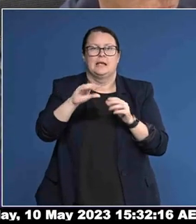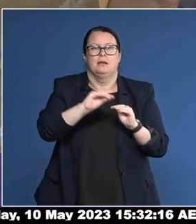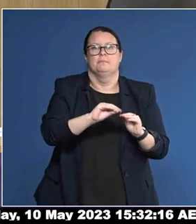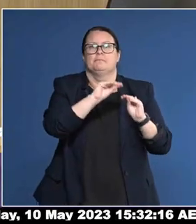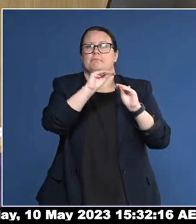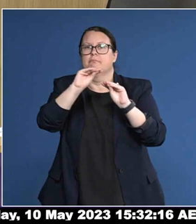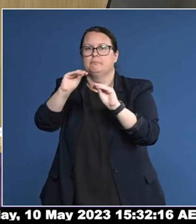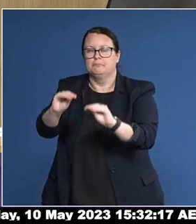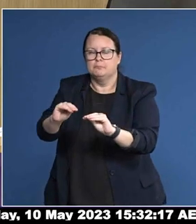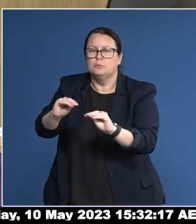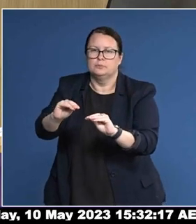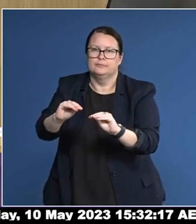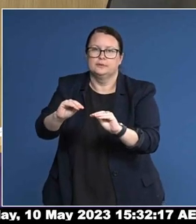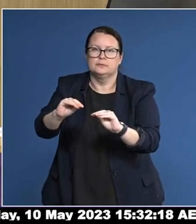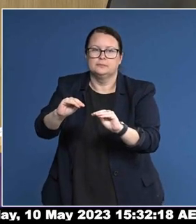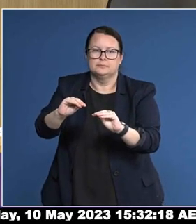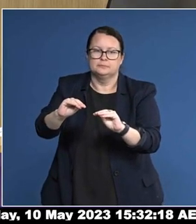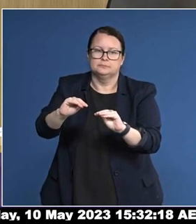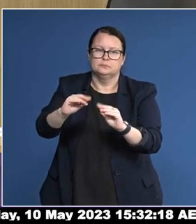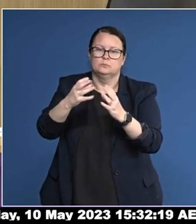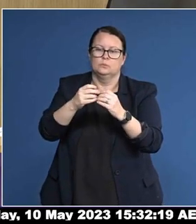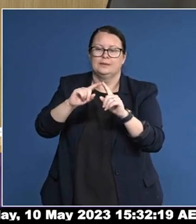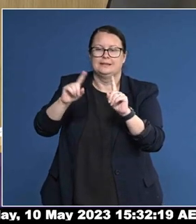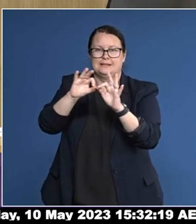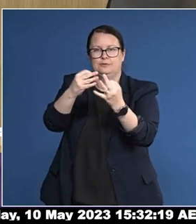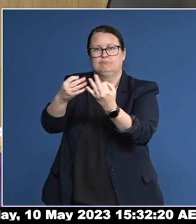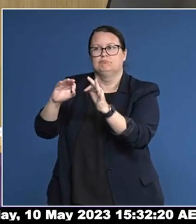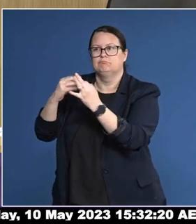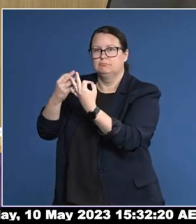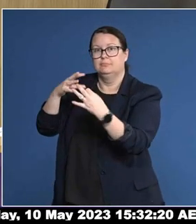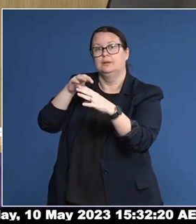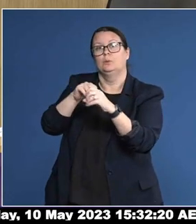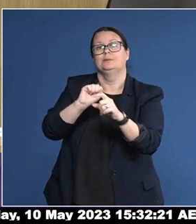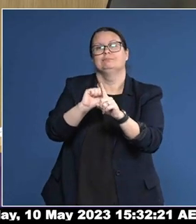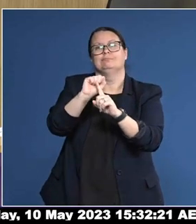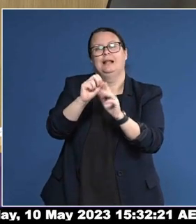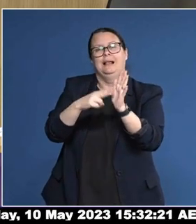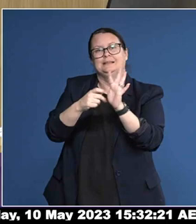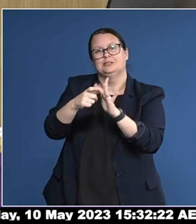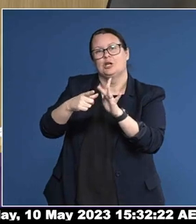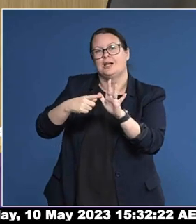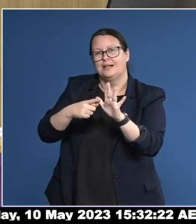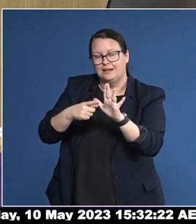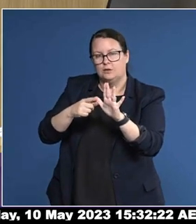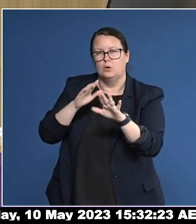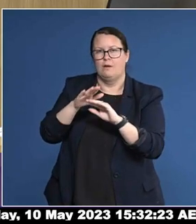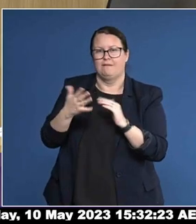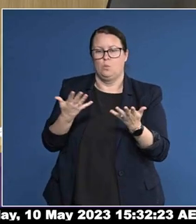working with a range of agencies, including the NDIA, in relation to suitable accommodation options.